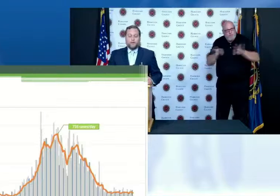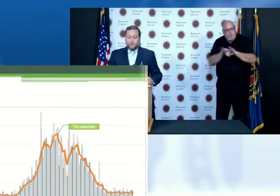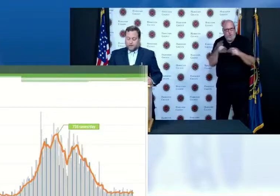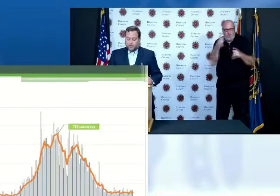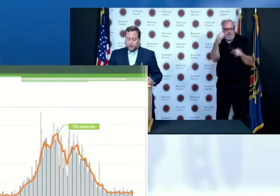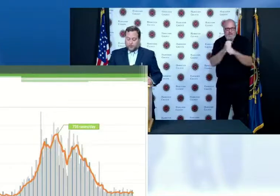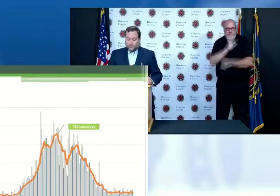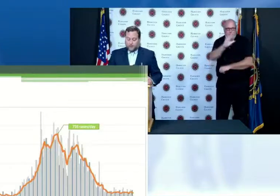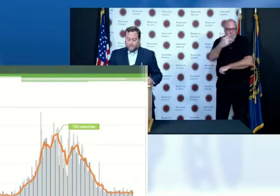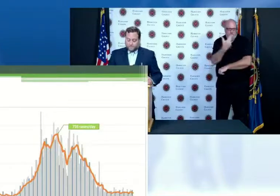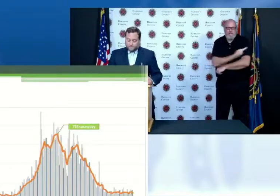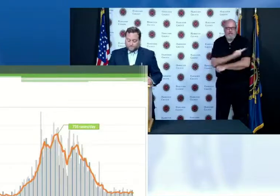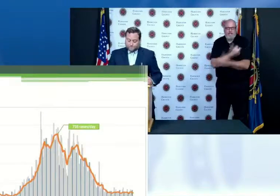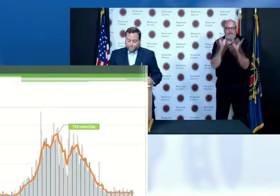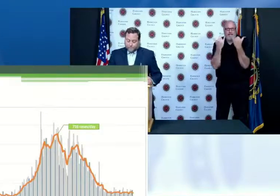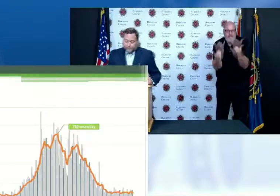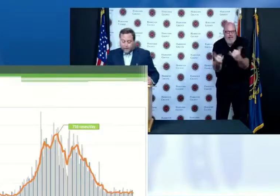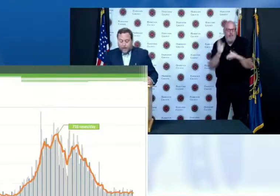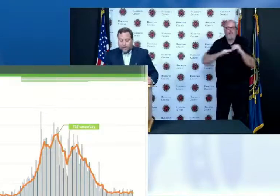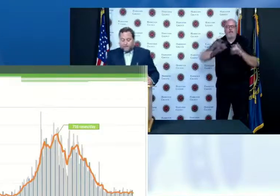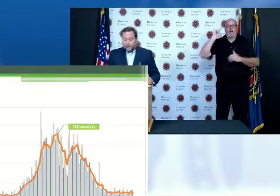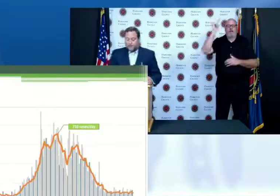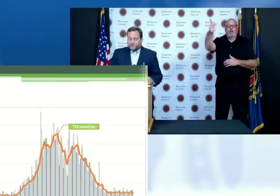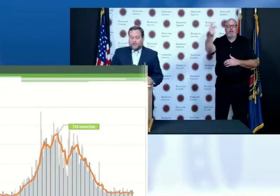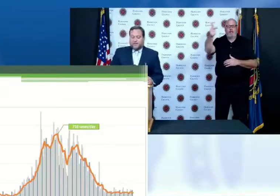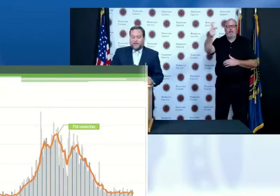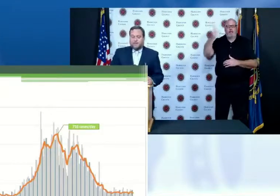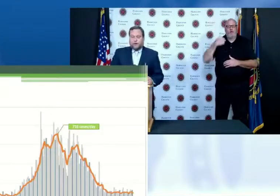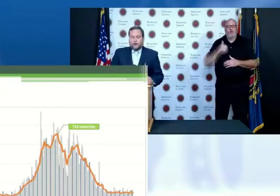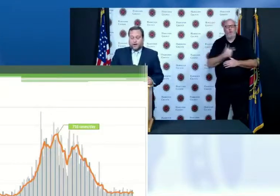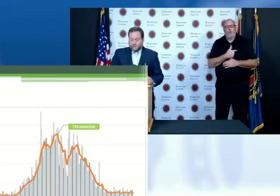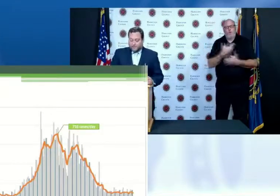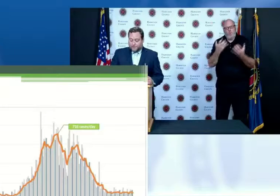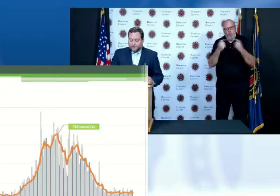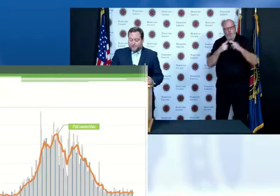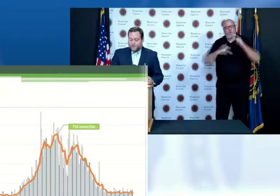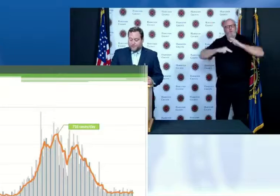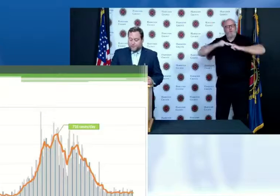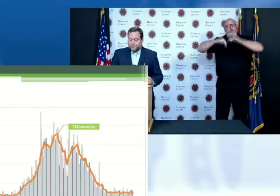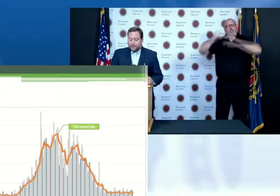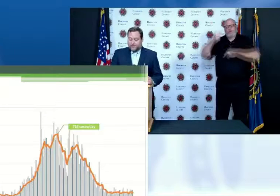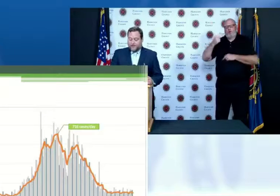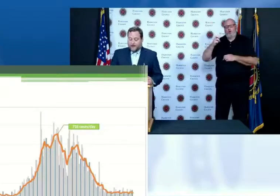within our community very closely tied to our case numbers is our reproductive value